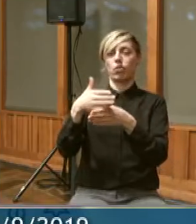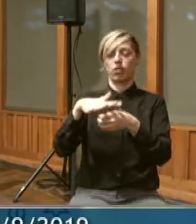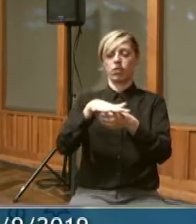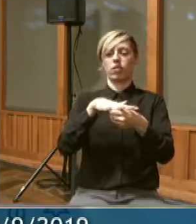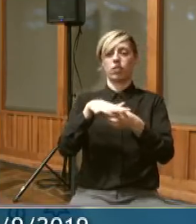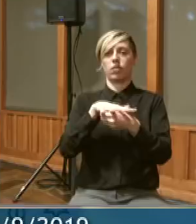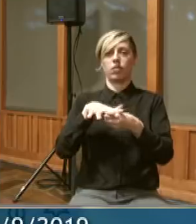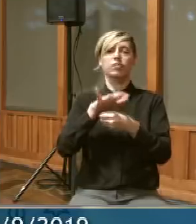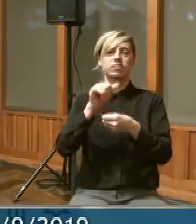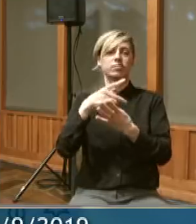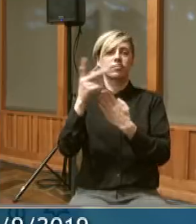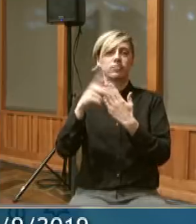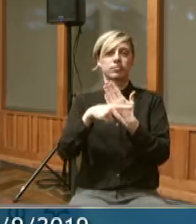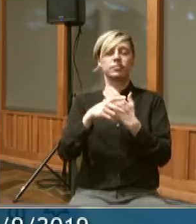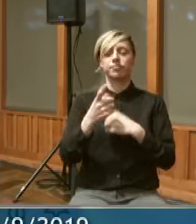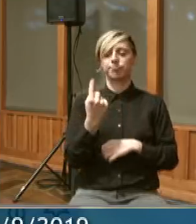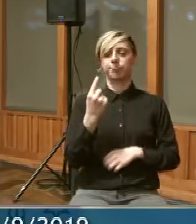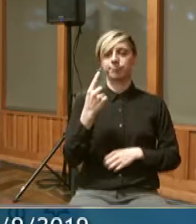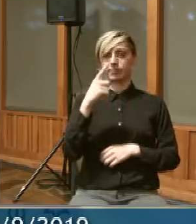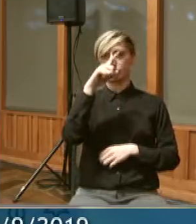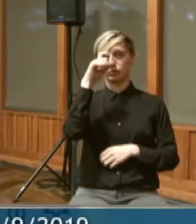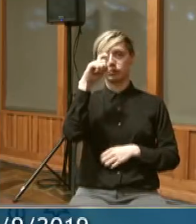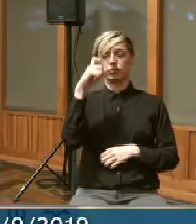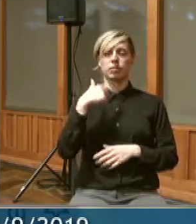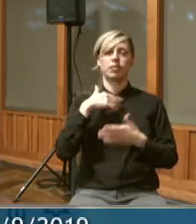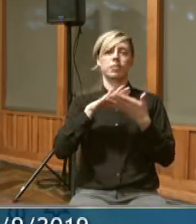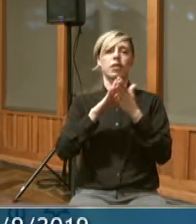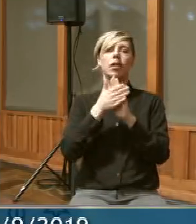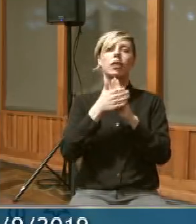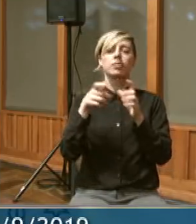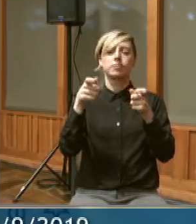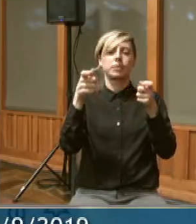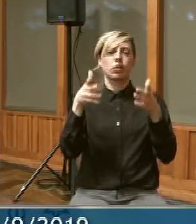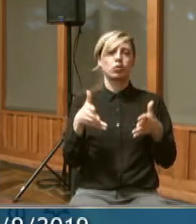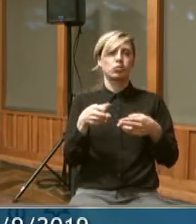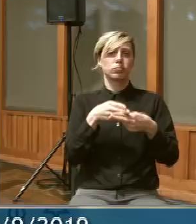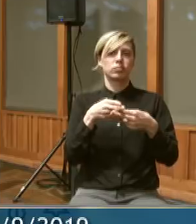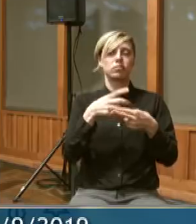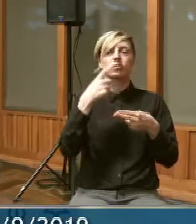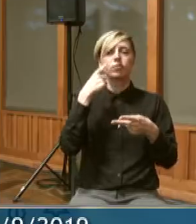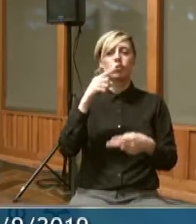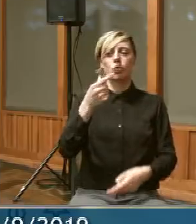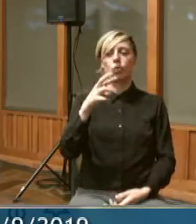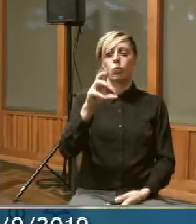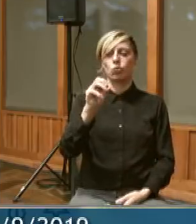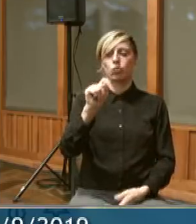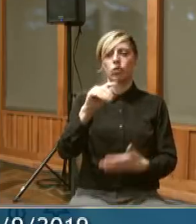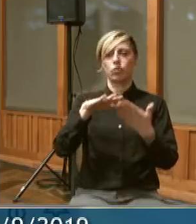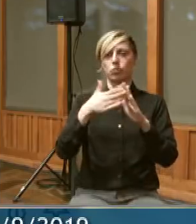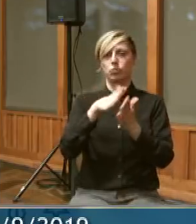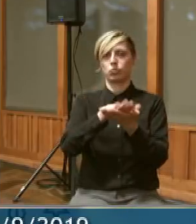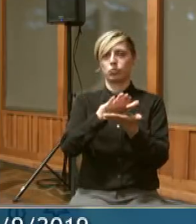OF PPR-- SCHOOLS UNITING NEIGHBORHOODS.